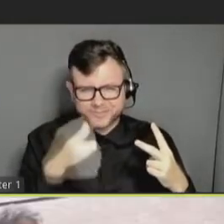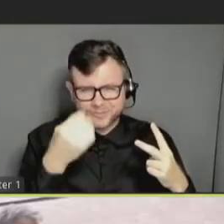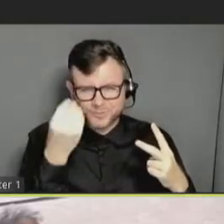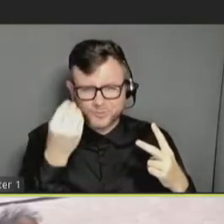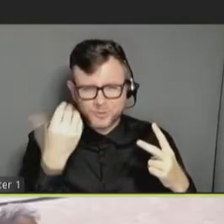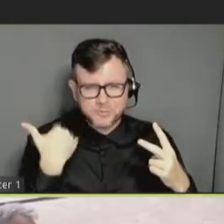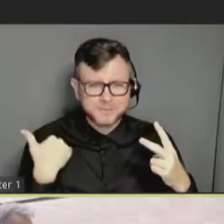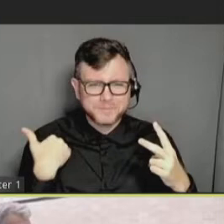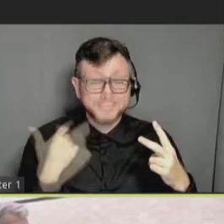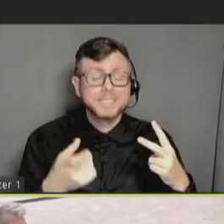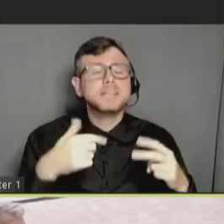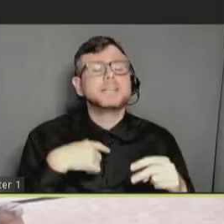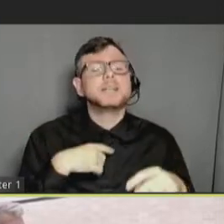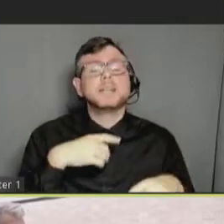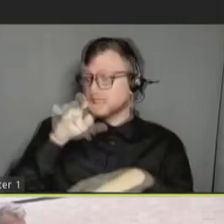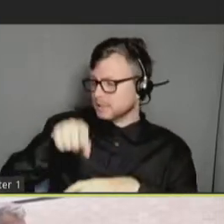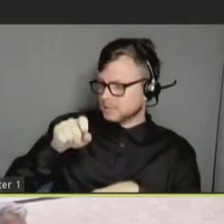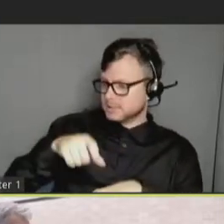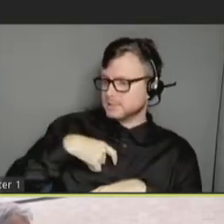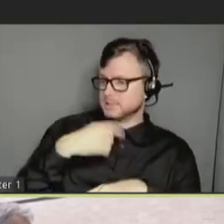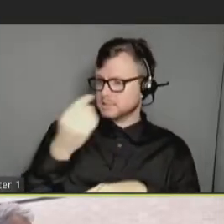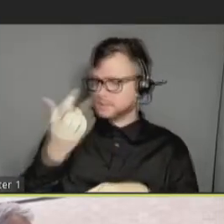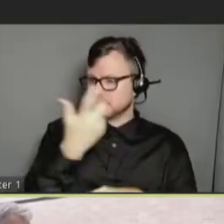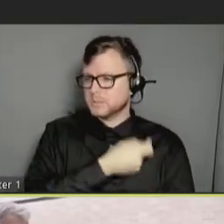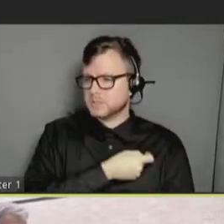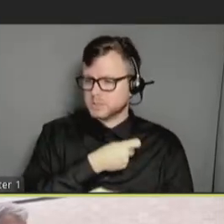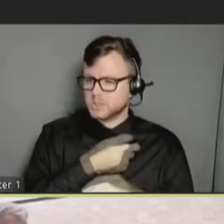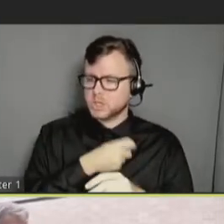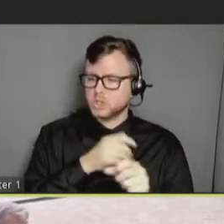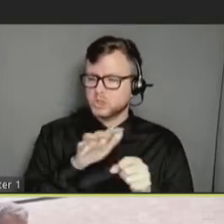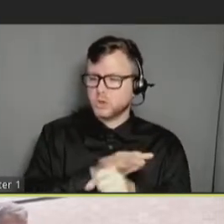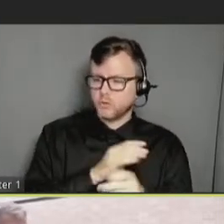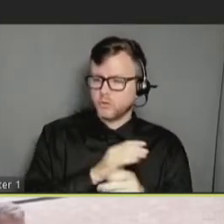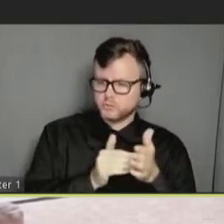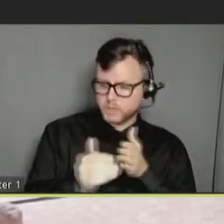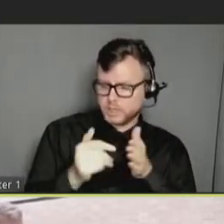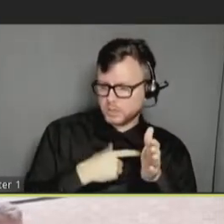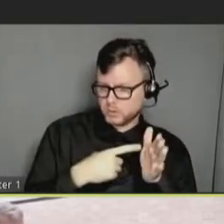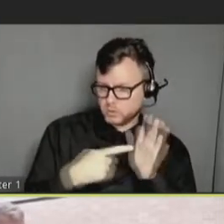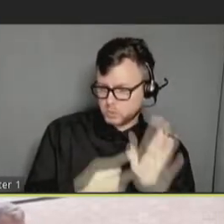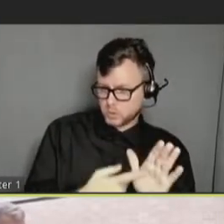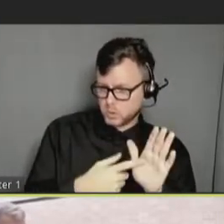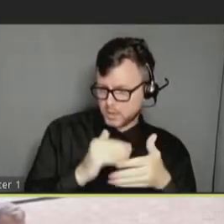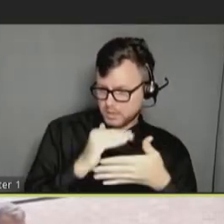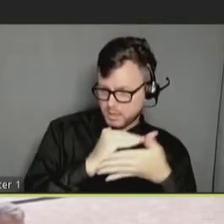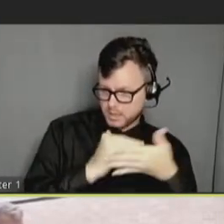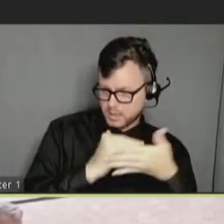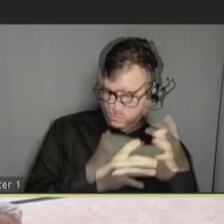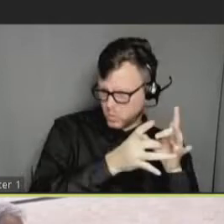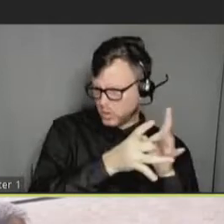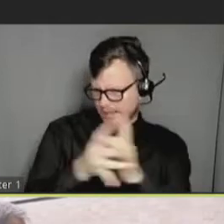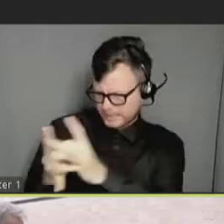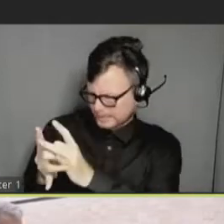Robert Schechter: Yes. Whether immunization coverage rates are either reflected in the index or correlated with the index?